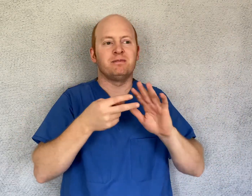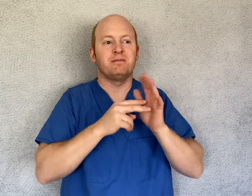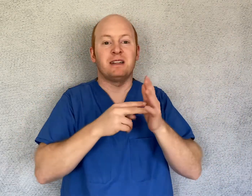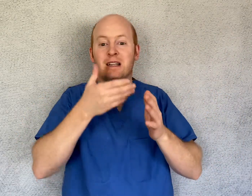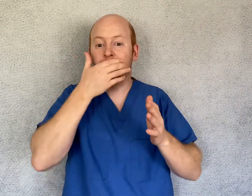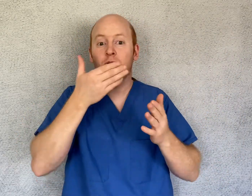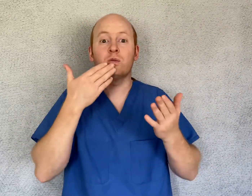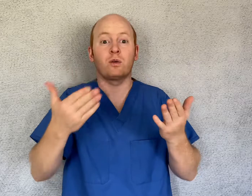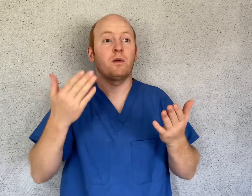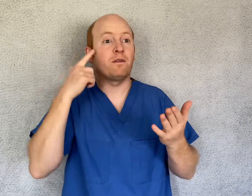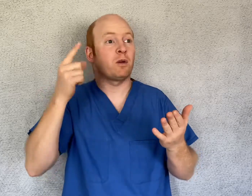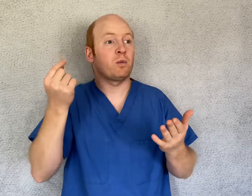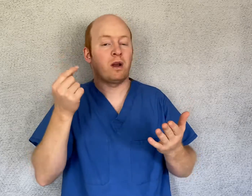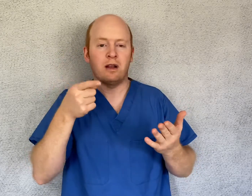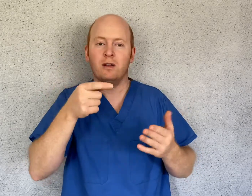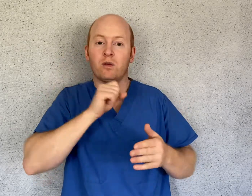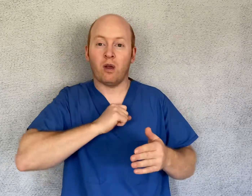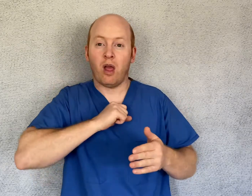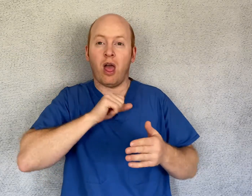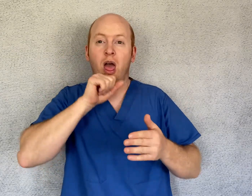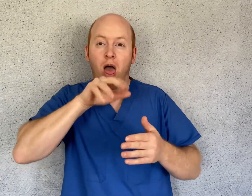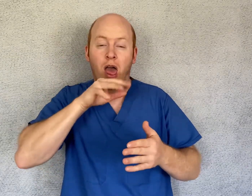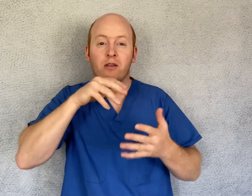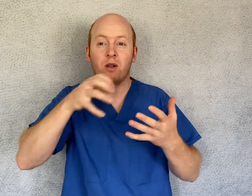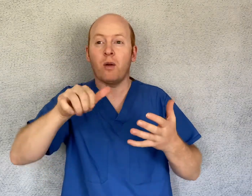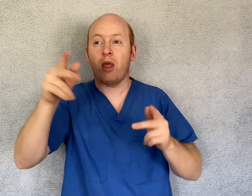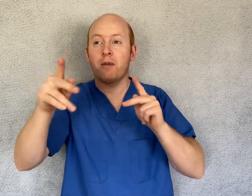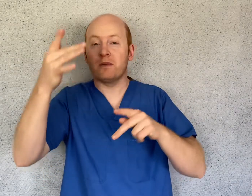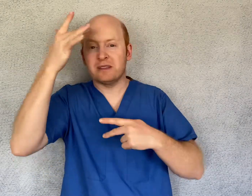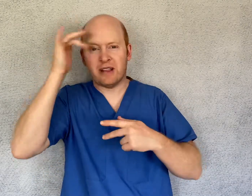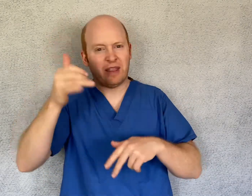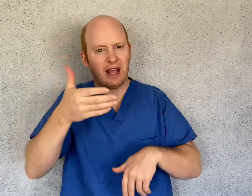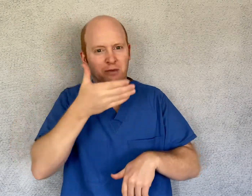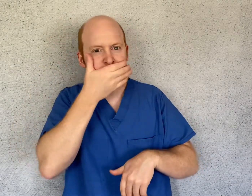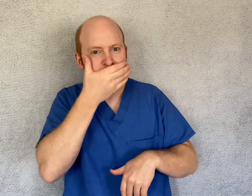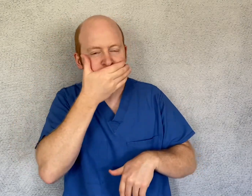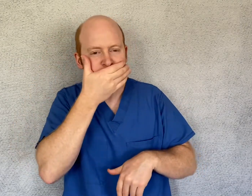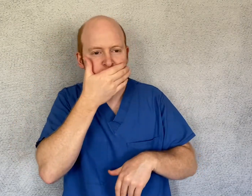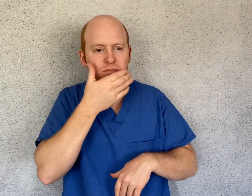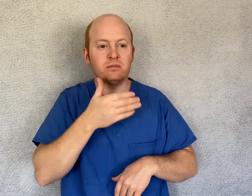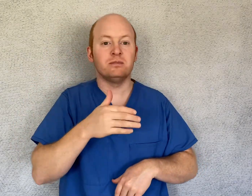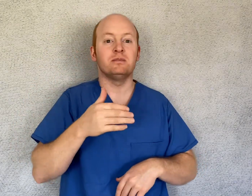This means that surgical masks are better for minimizing the risk of getting others sick as wearing masks can help prevent the spread of droplets from the mouth and nose of the wearer.